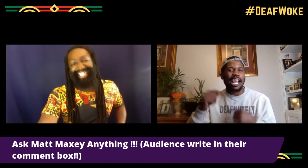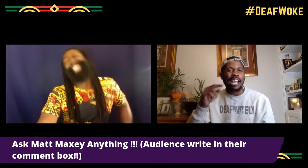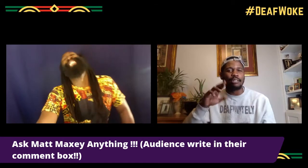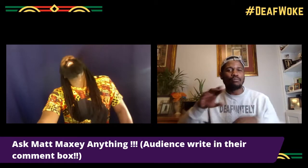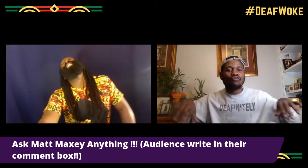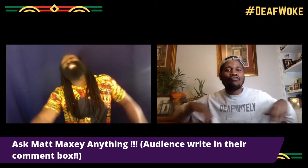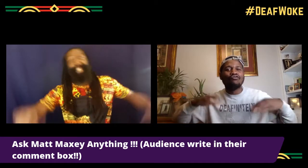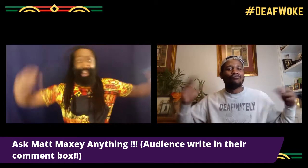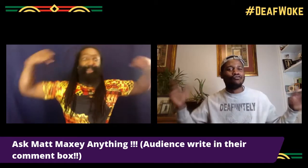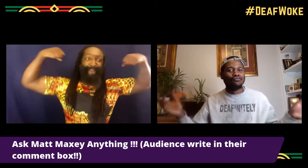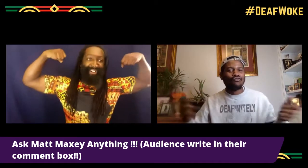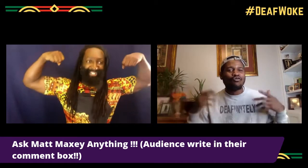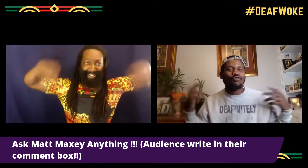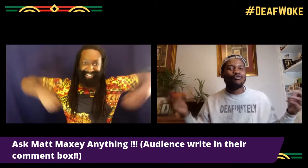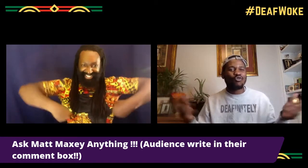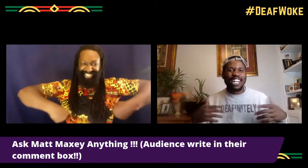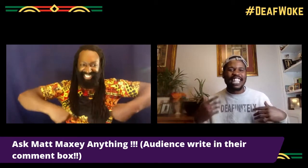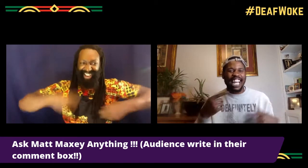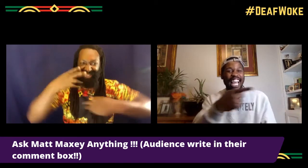I can't swim all right, I can float though.